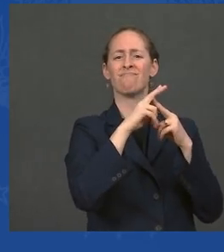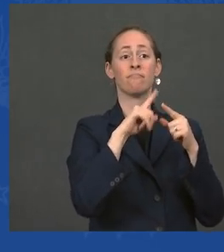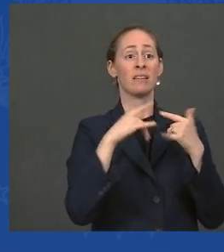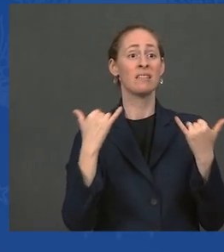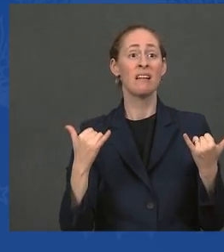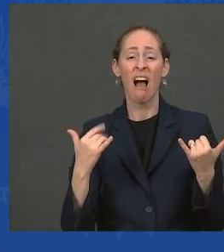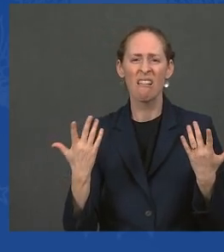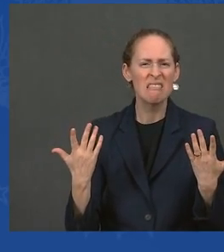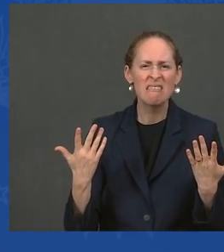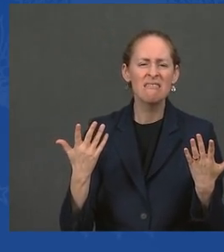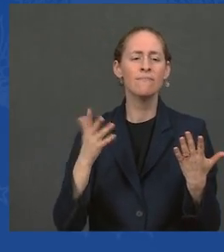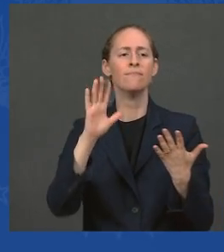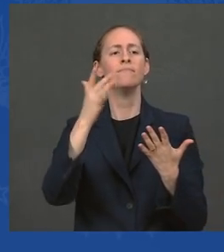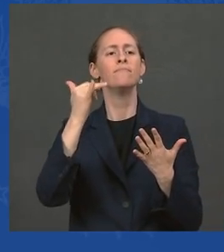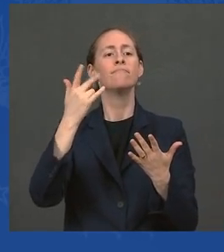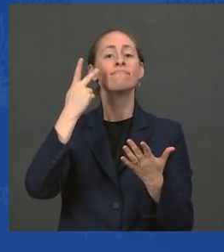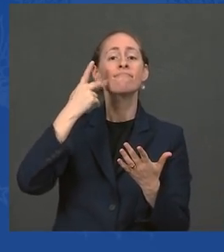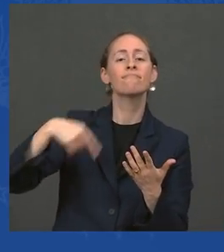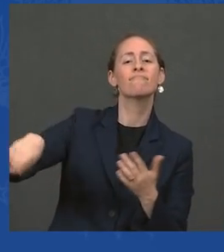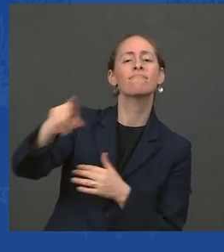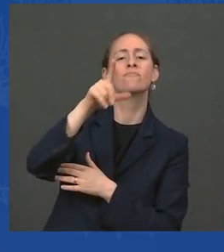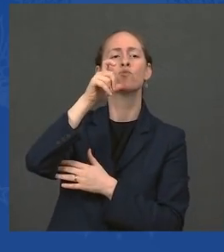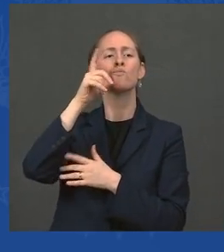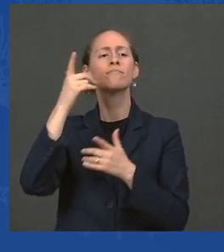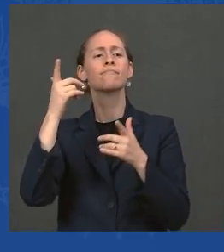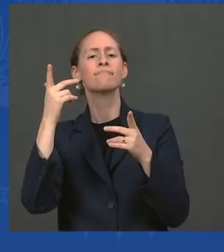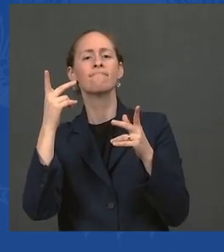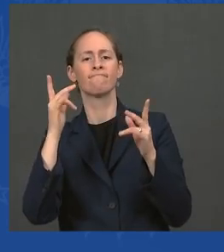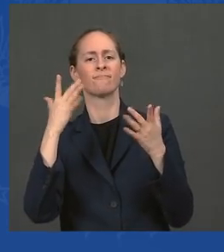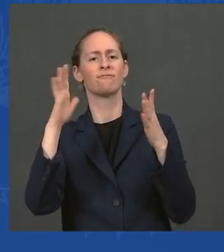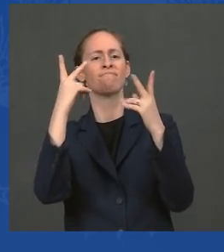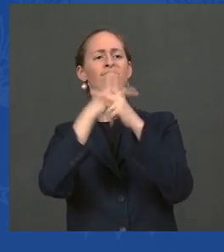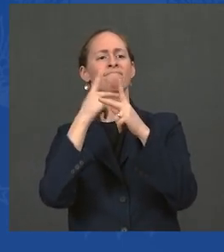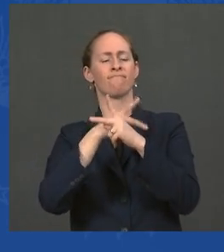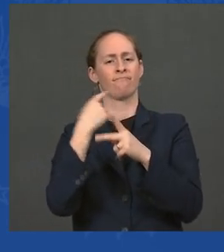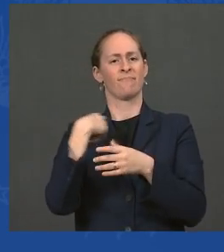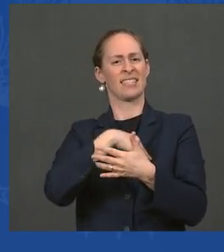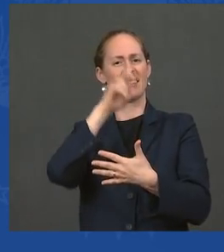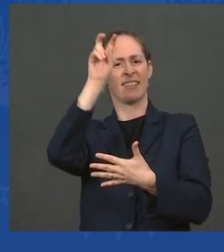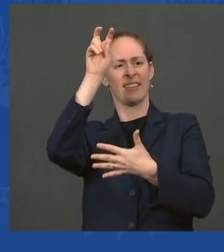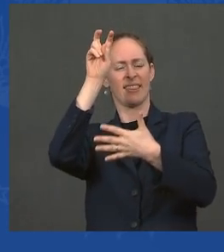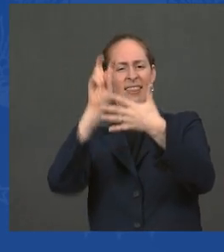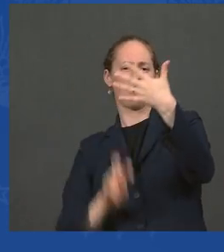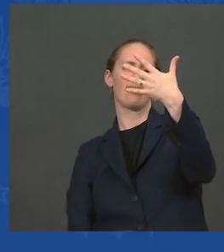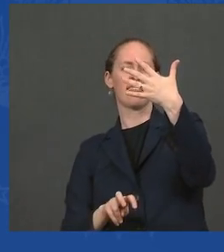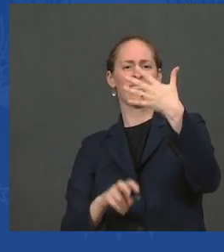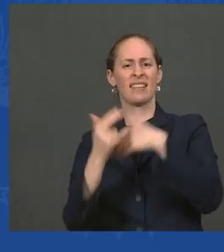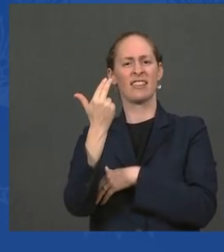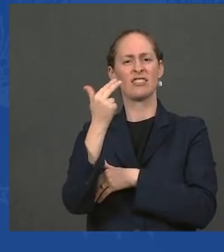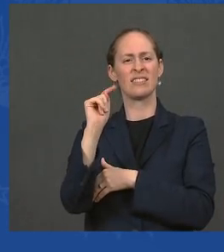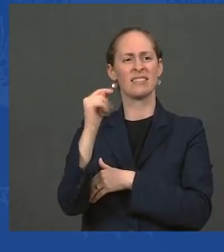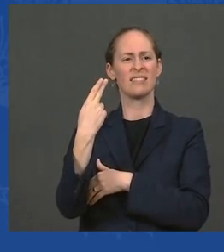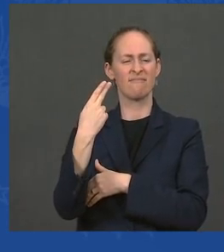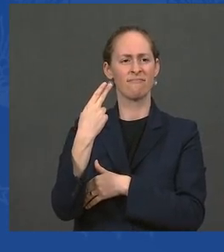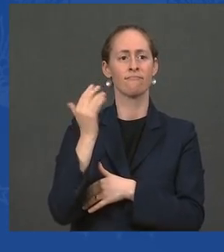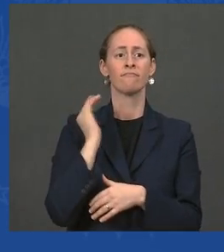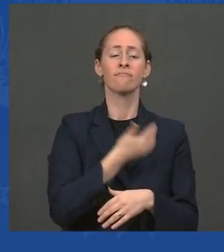we rank 13th in the world in terms of infrastructure: our road, bridges, highways, Internet, the whole works.